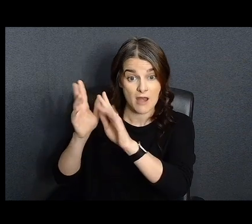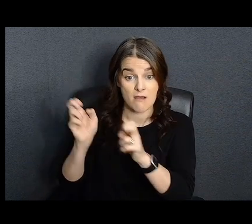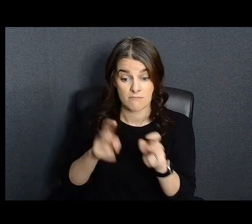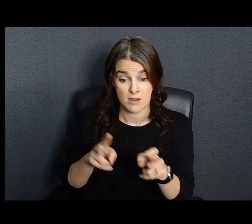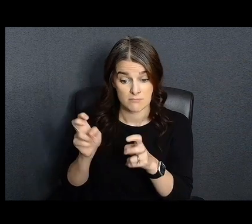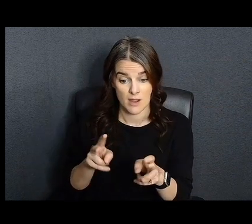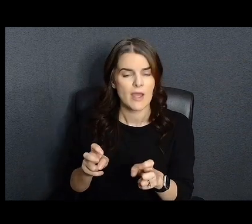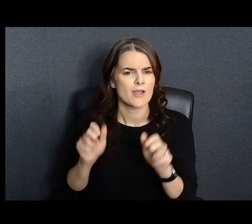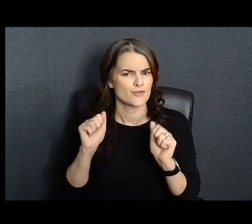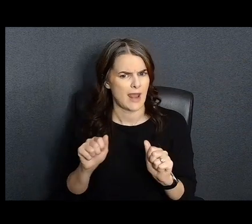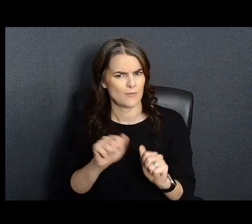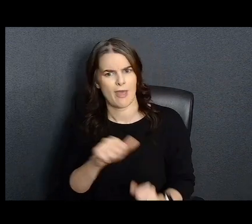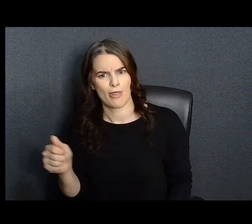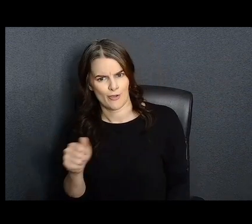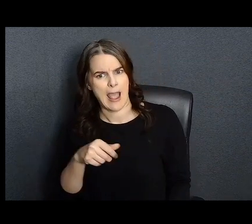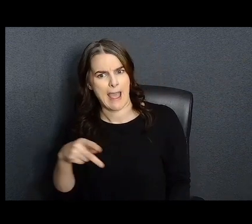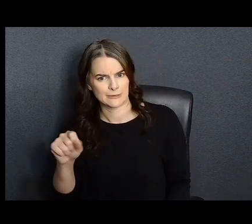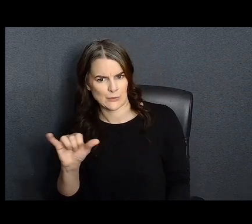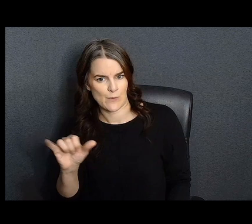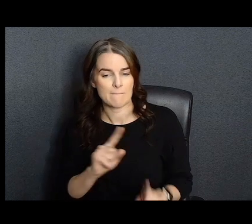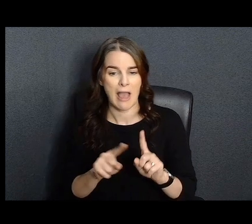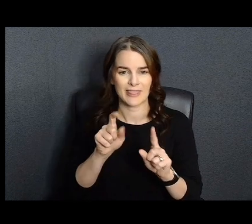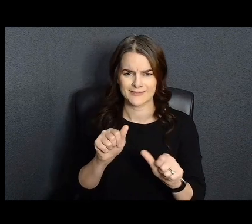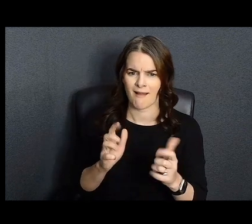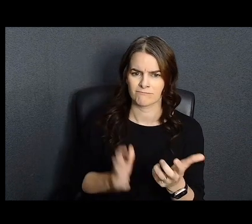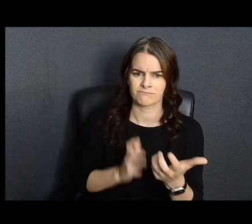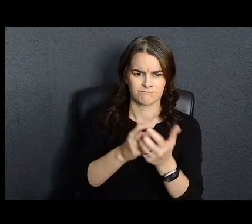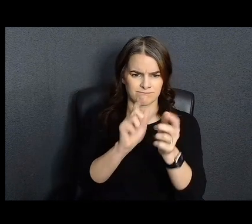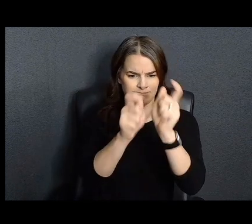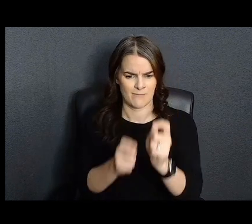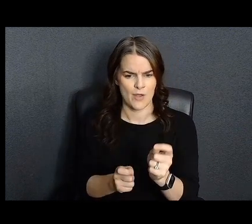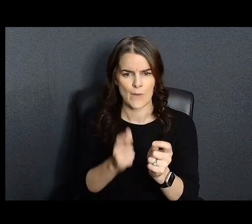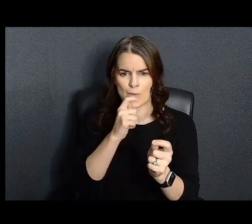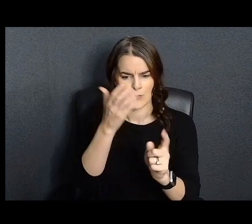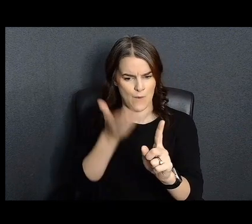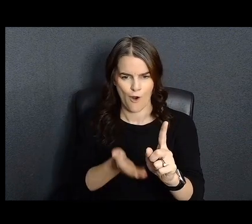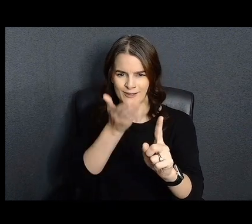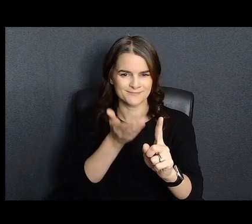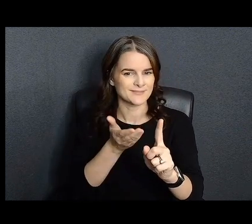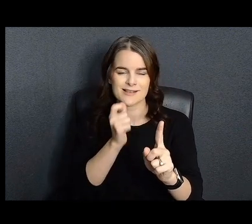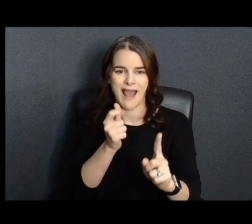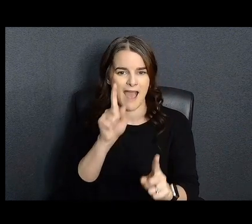So this can be completely customized. Doesn't just have to look like this. But what's nice about this app, too,